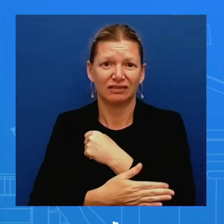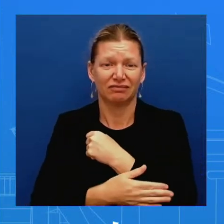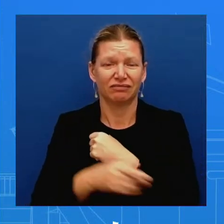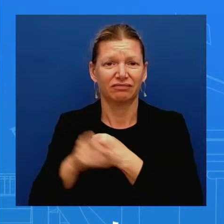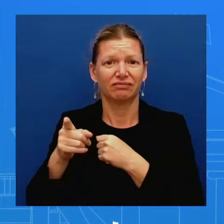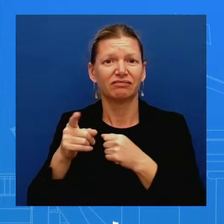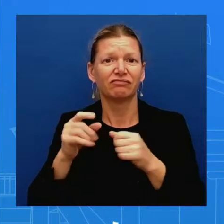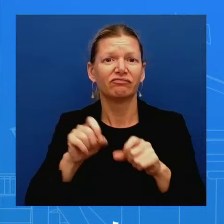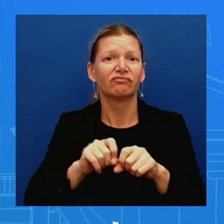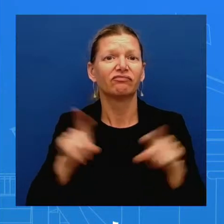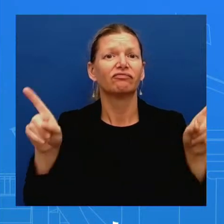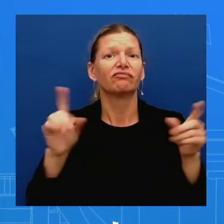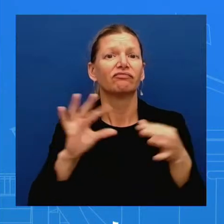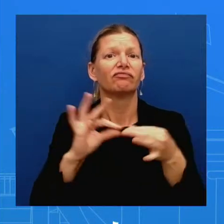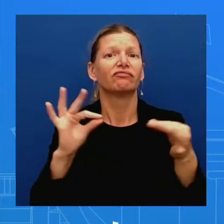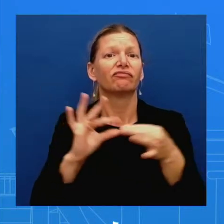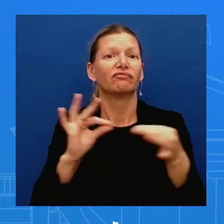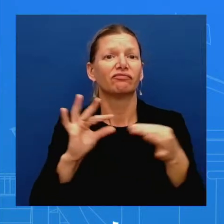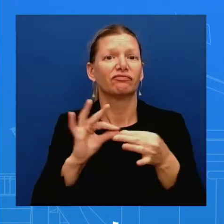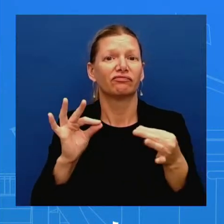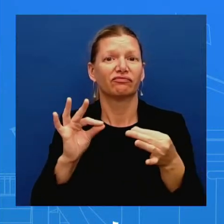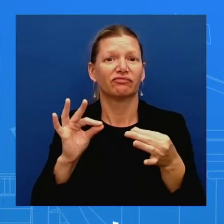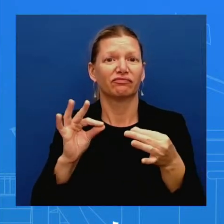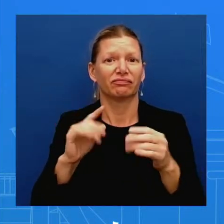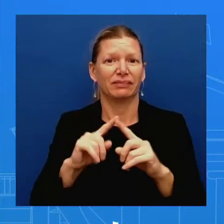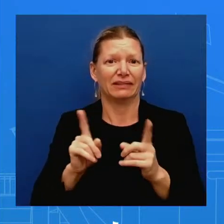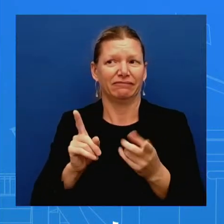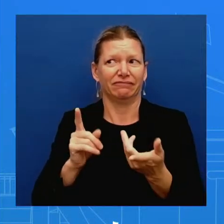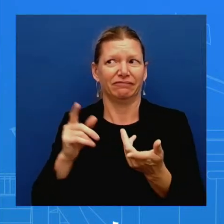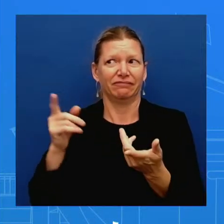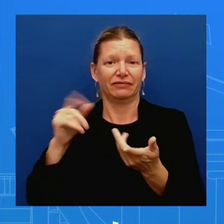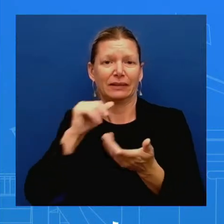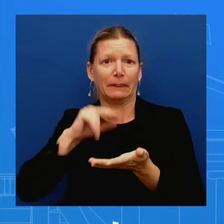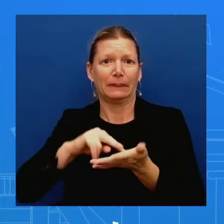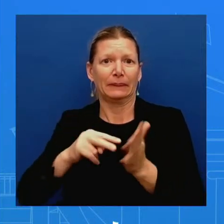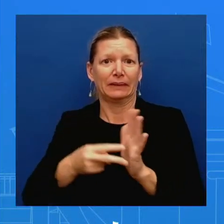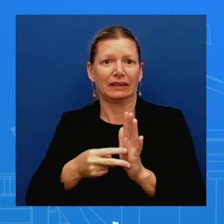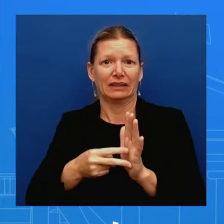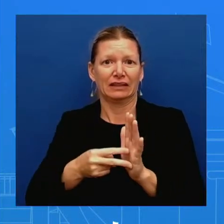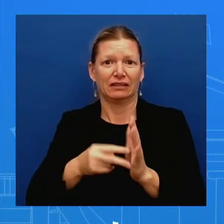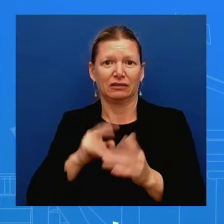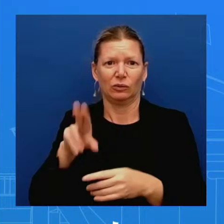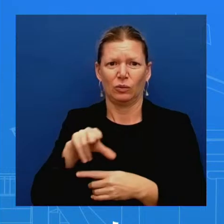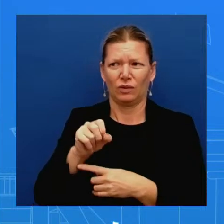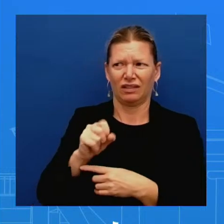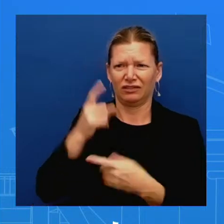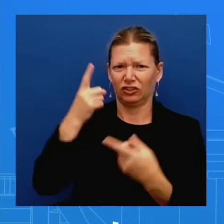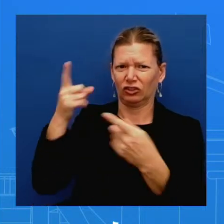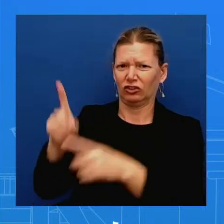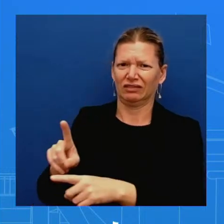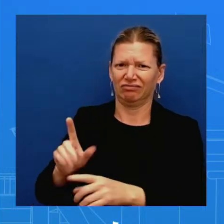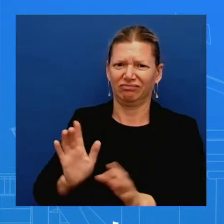not just the position of the U.S. They heard it from G7, NATO, the EU. We've been very, very clear about that. And we're going to continue to --